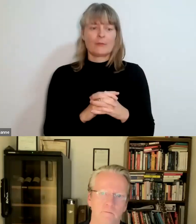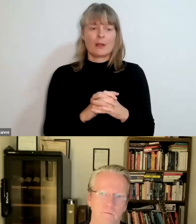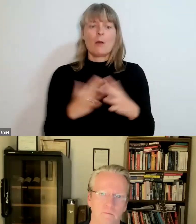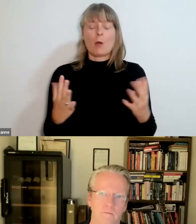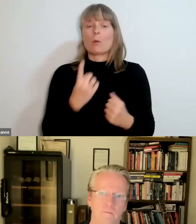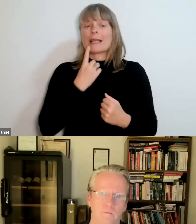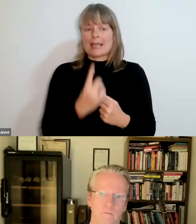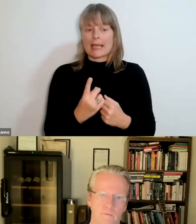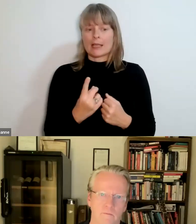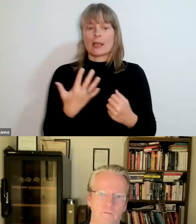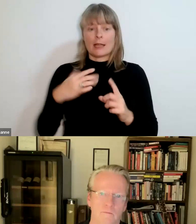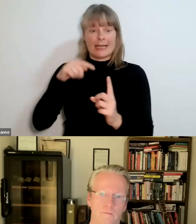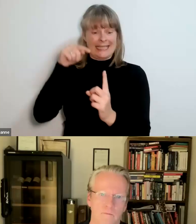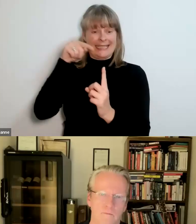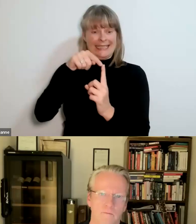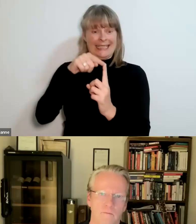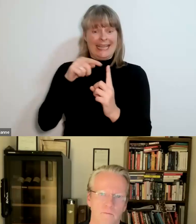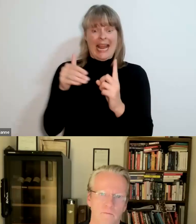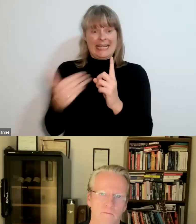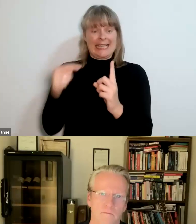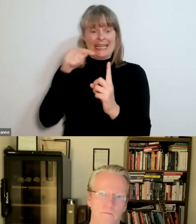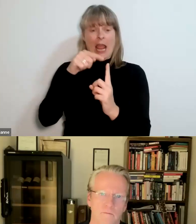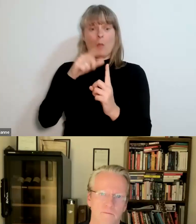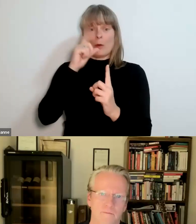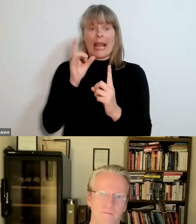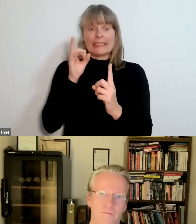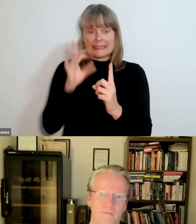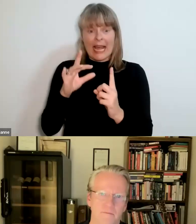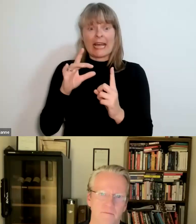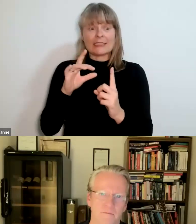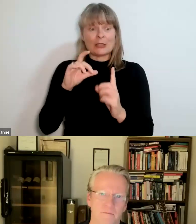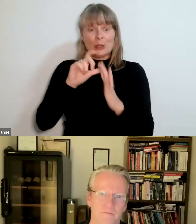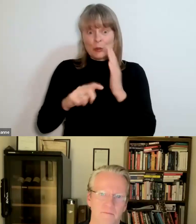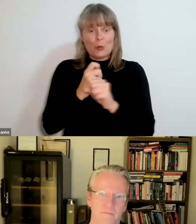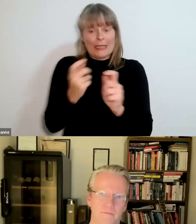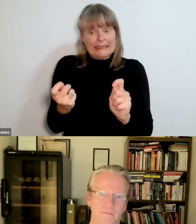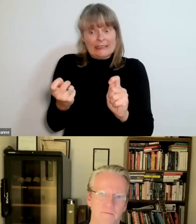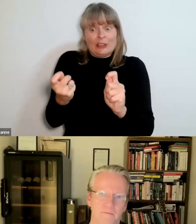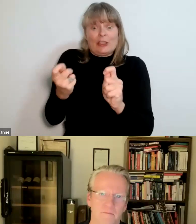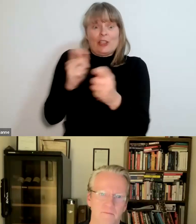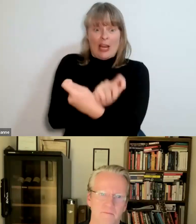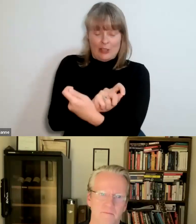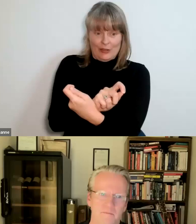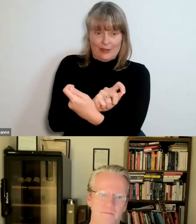to again… I'm not suggesting that all schools should be the same but I think we are